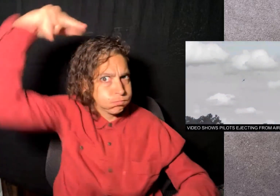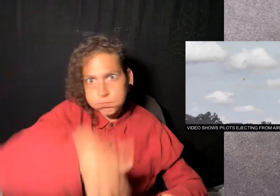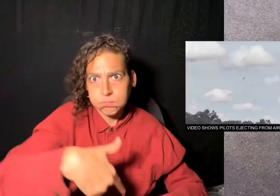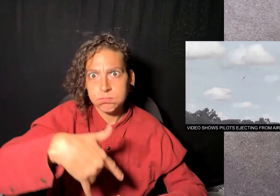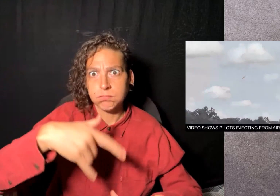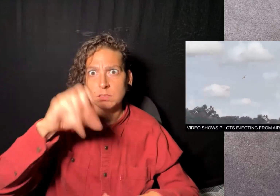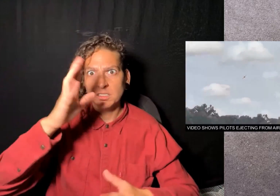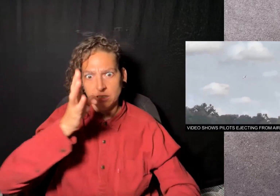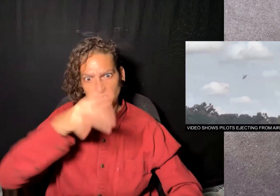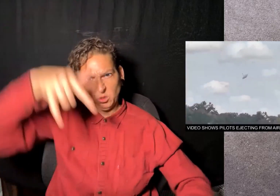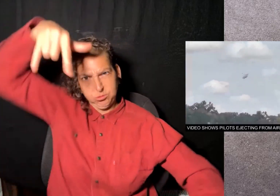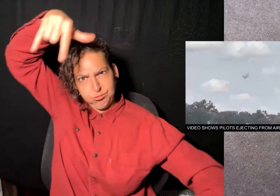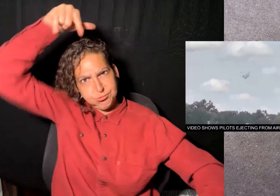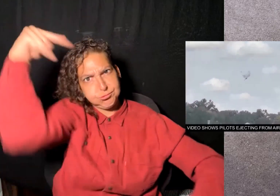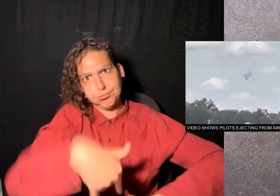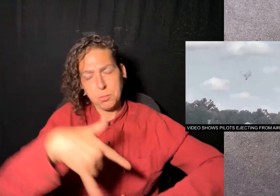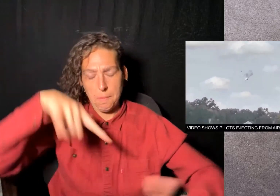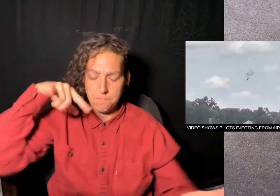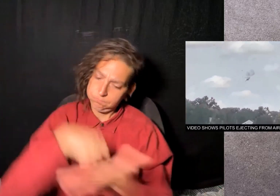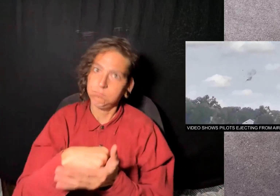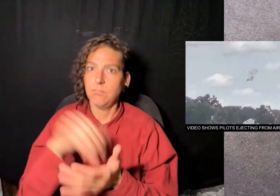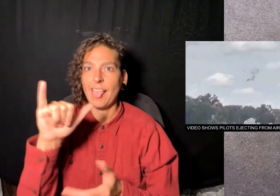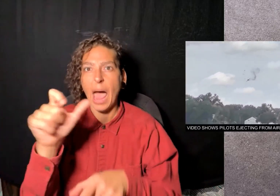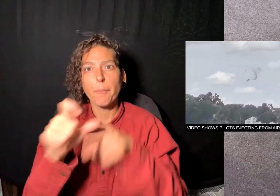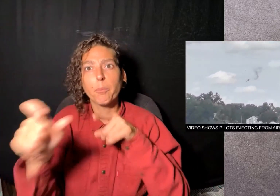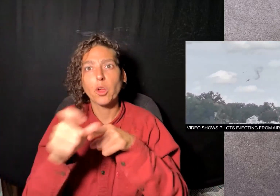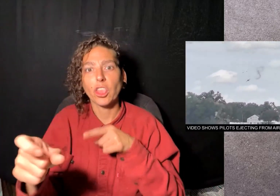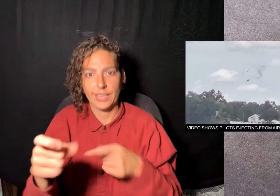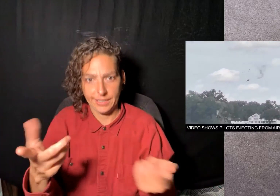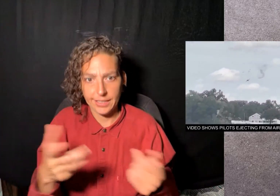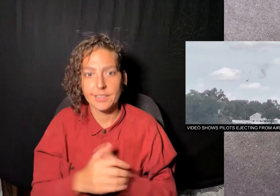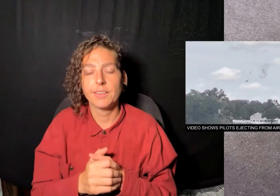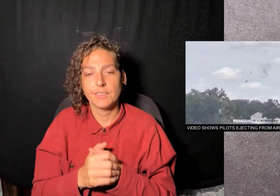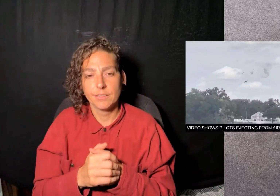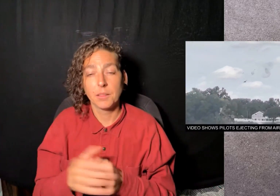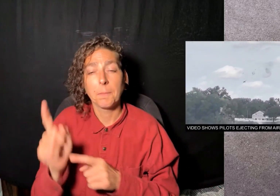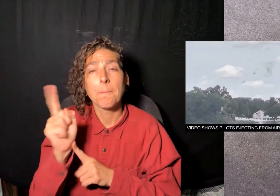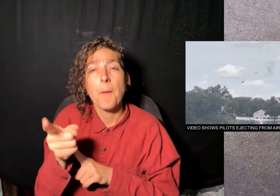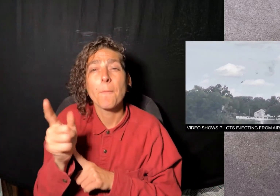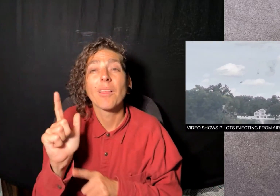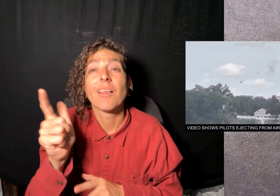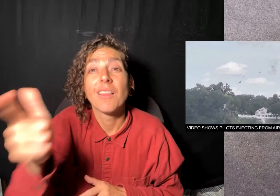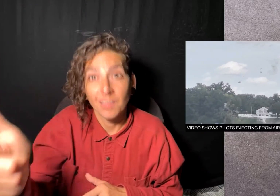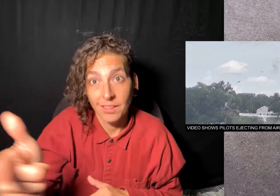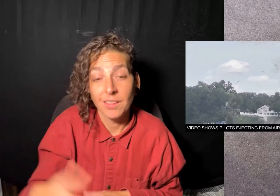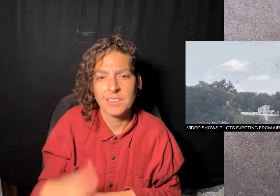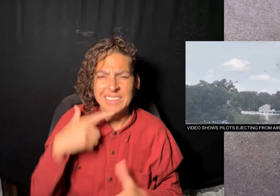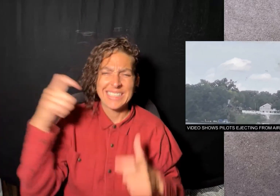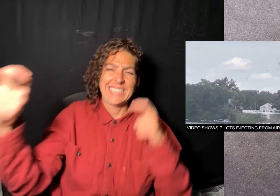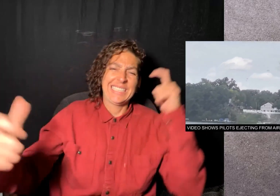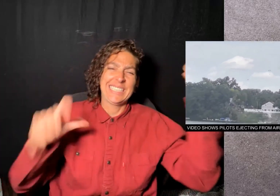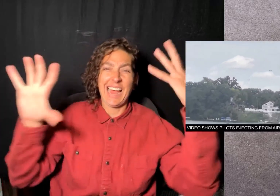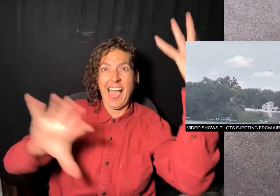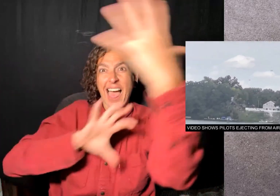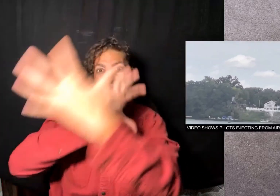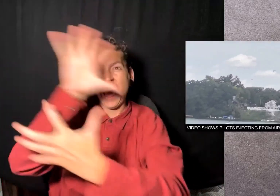then they say the plane dropped out of the sky like a bullet moments later a gigantic